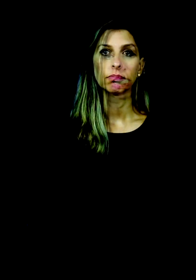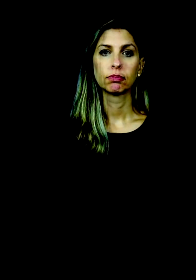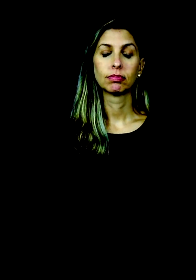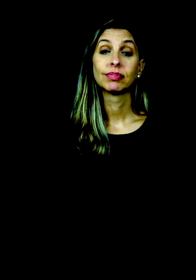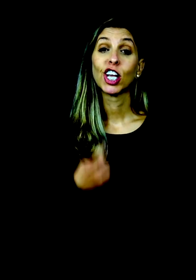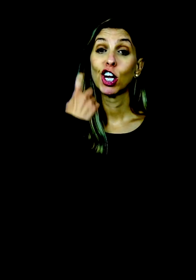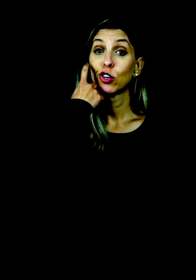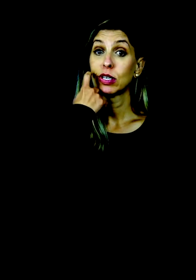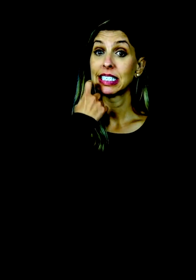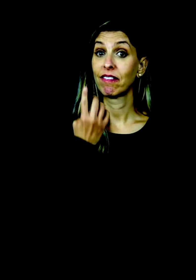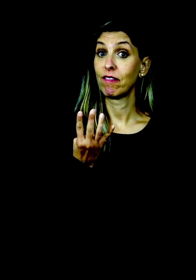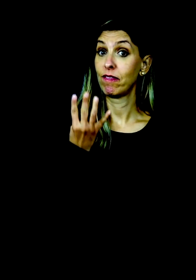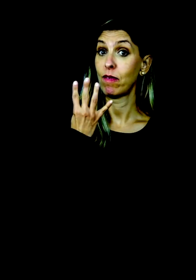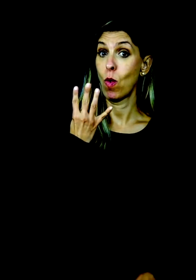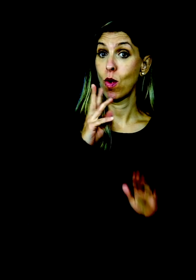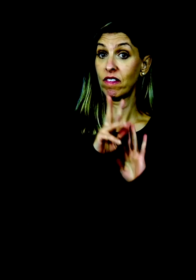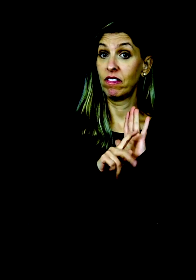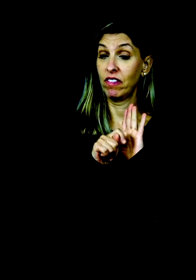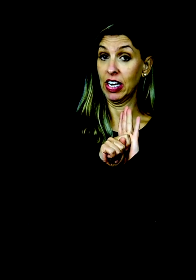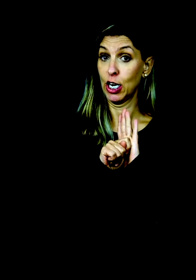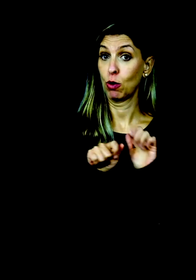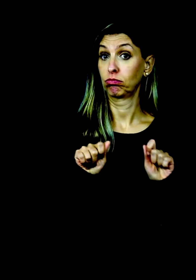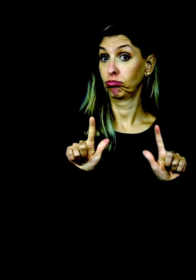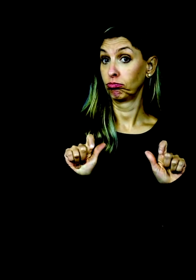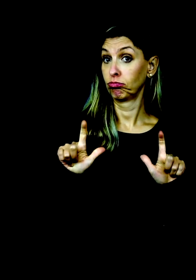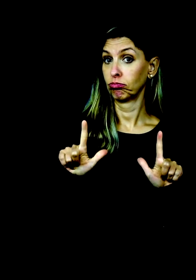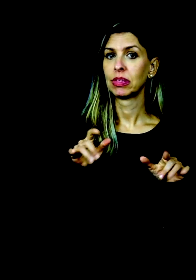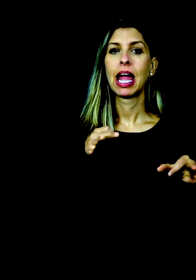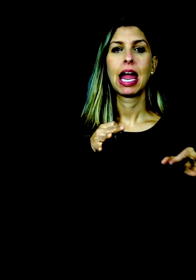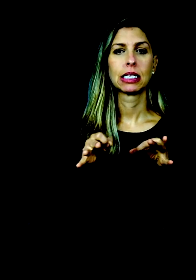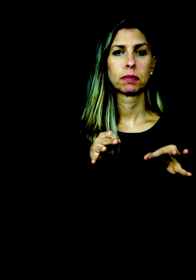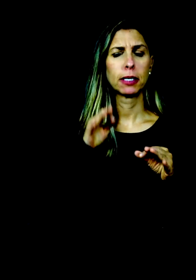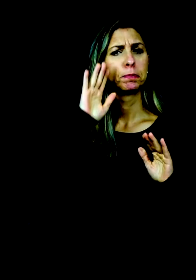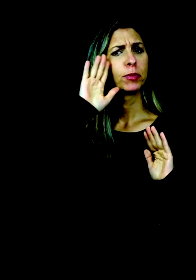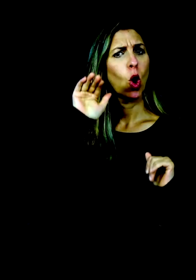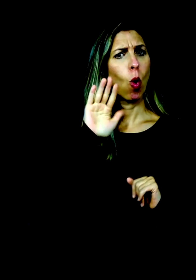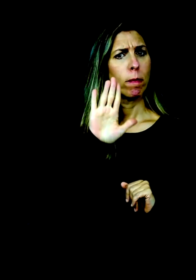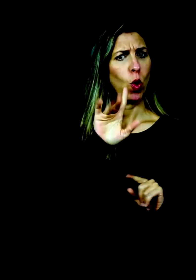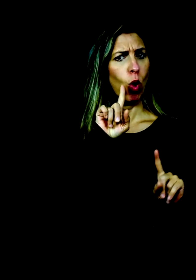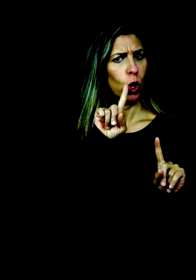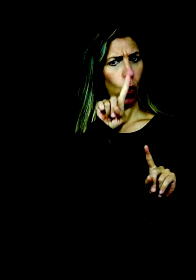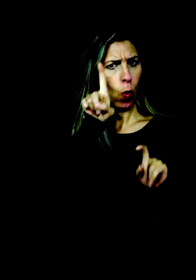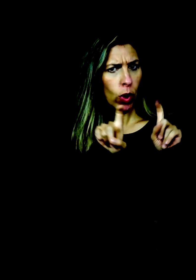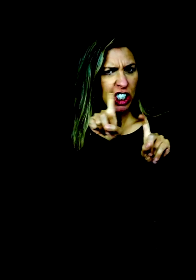We hope this four-part video series answers